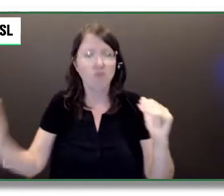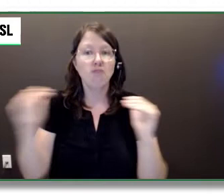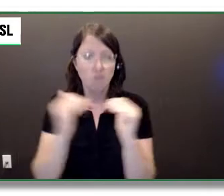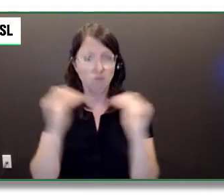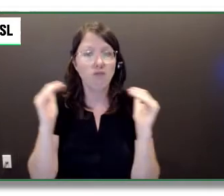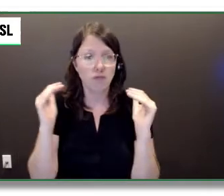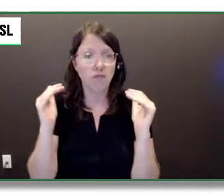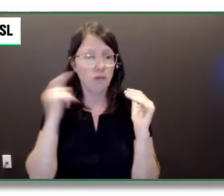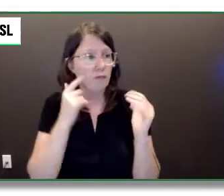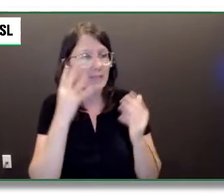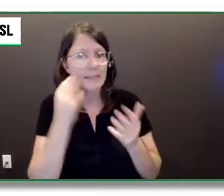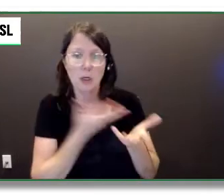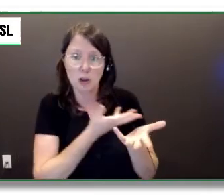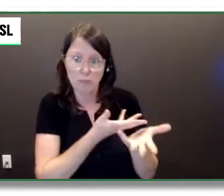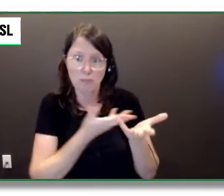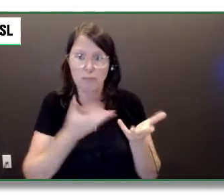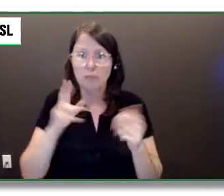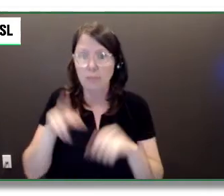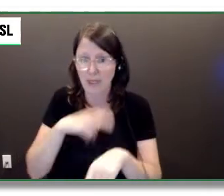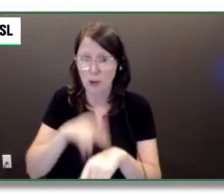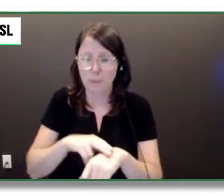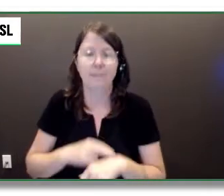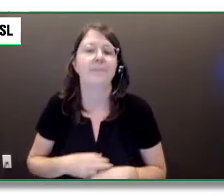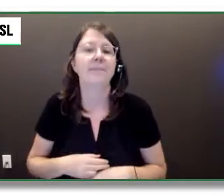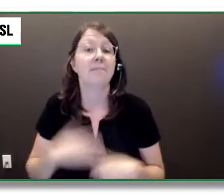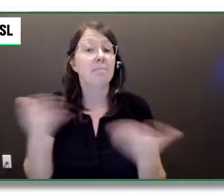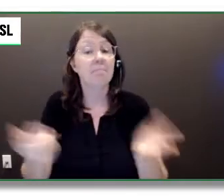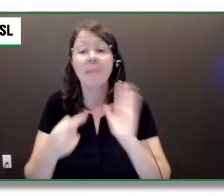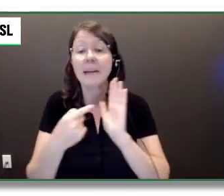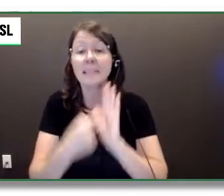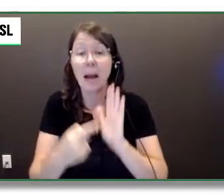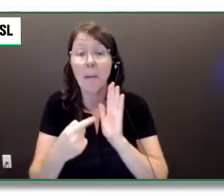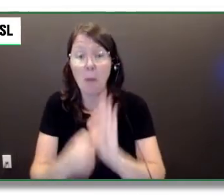park accessibility. On the right here I have five categories. I'm going to go